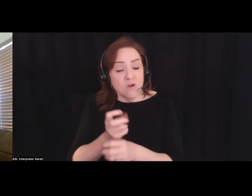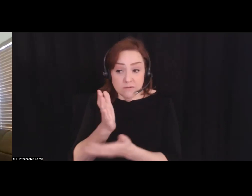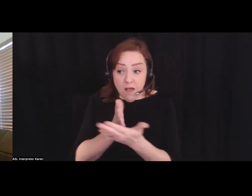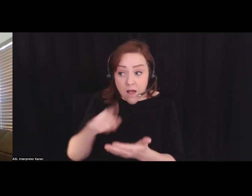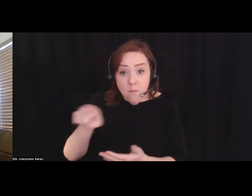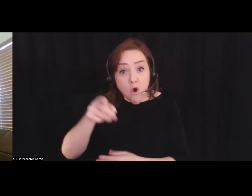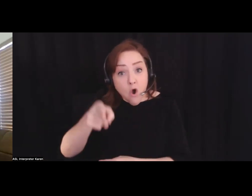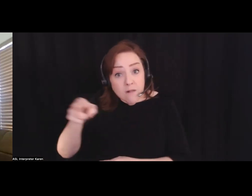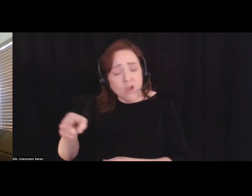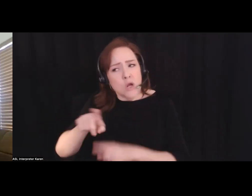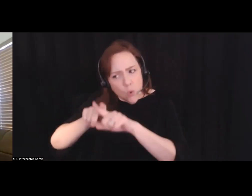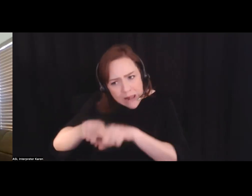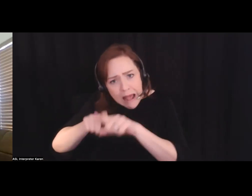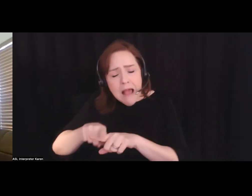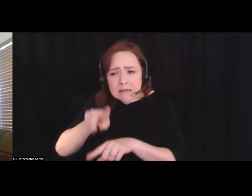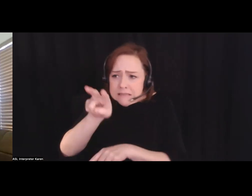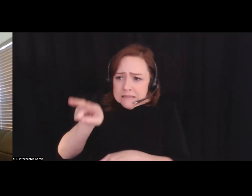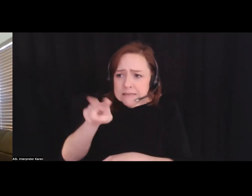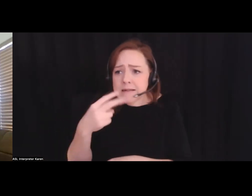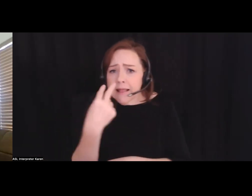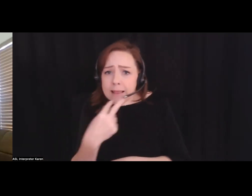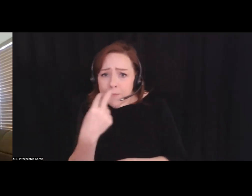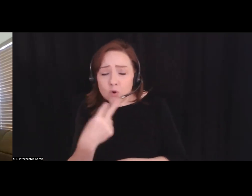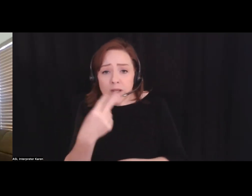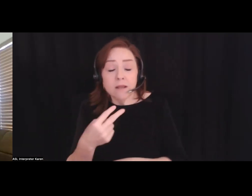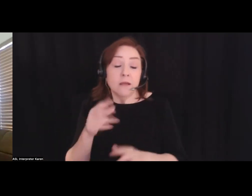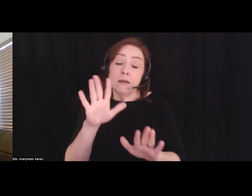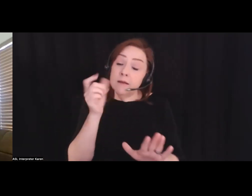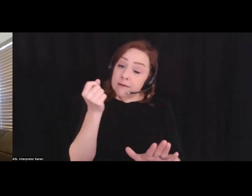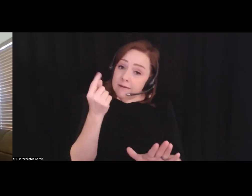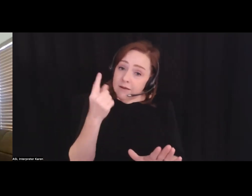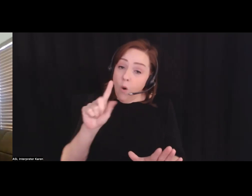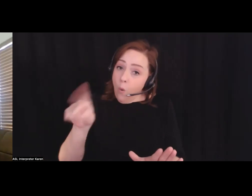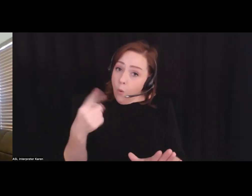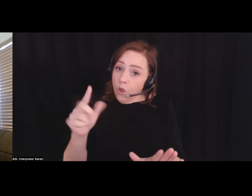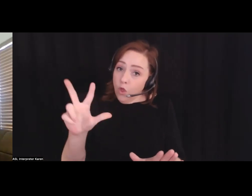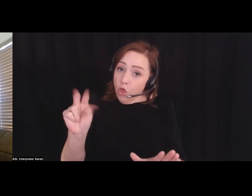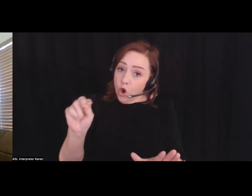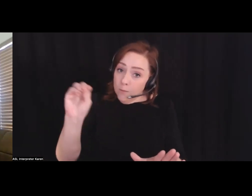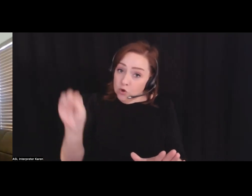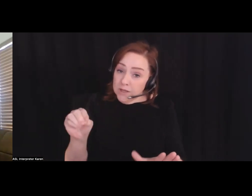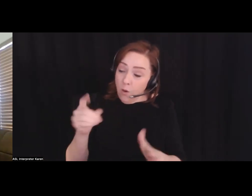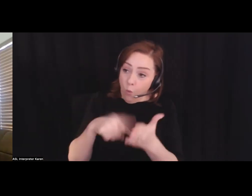of hearing people do to a degree. even though only 30% of what's said on the lips is actually